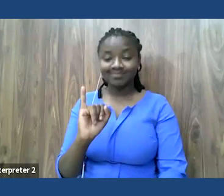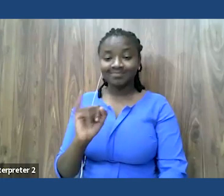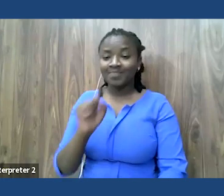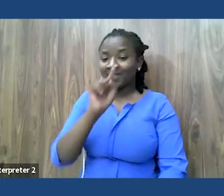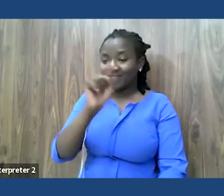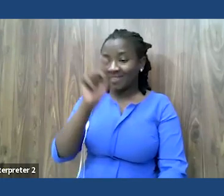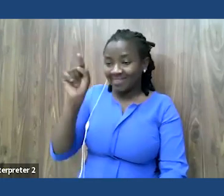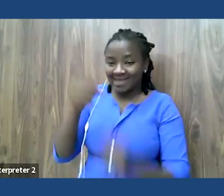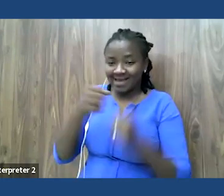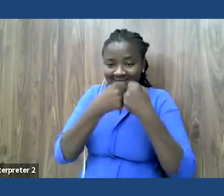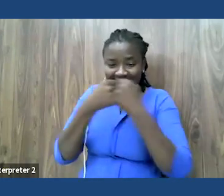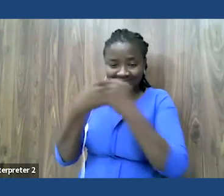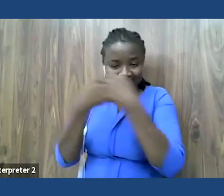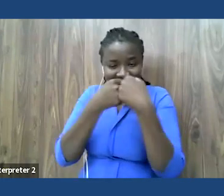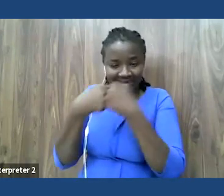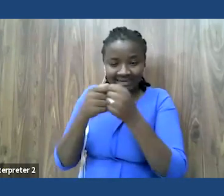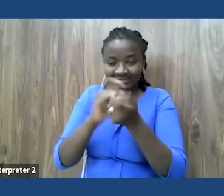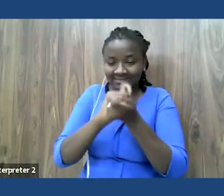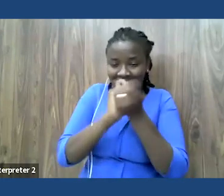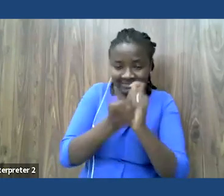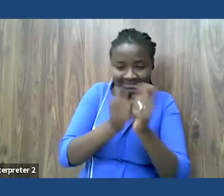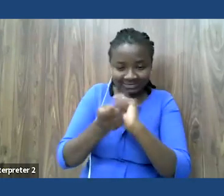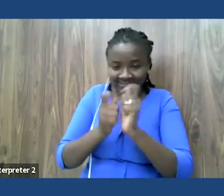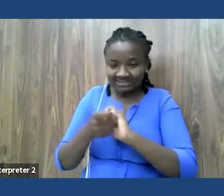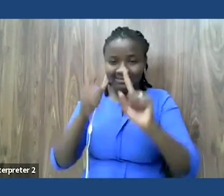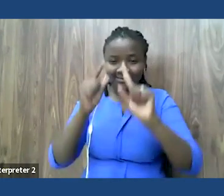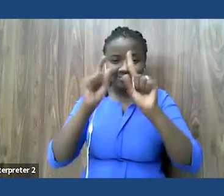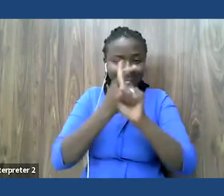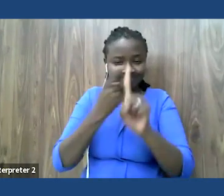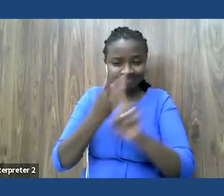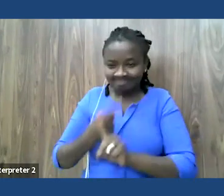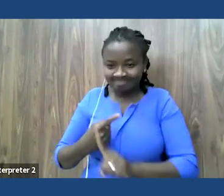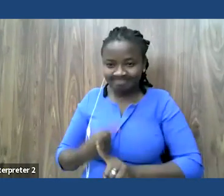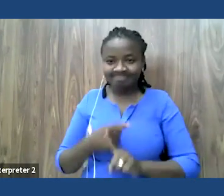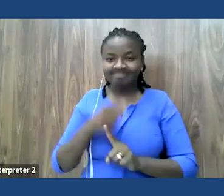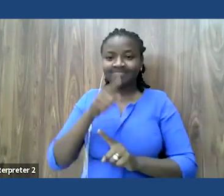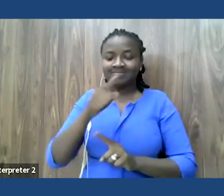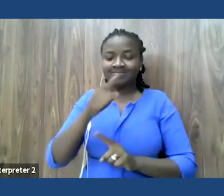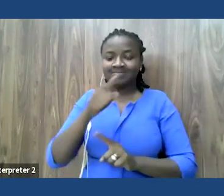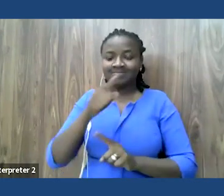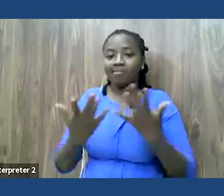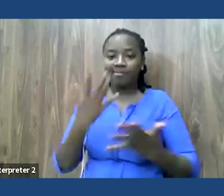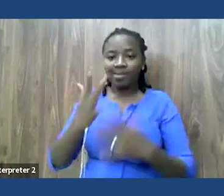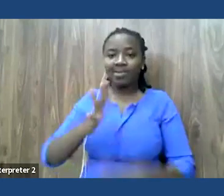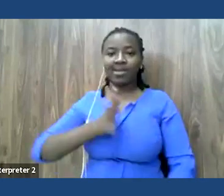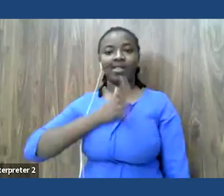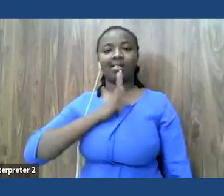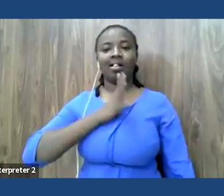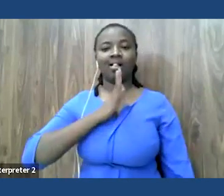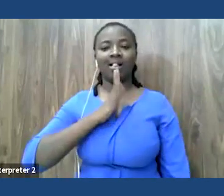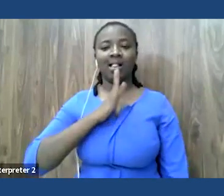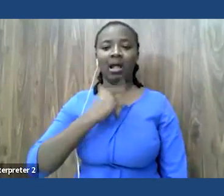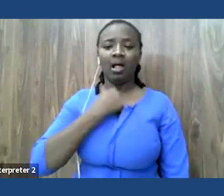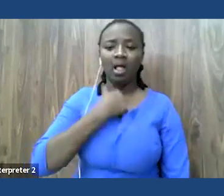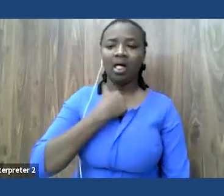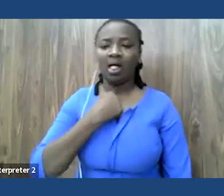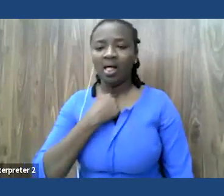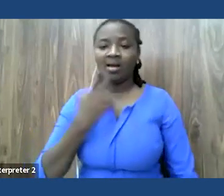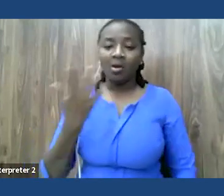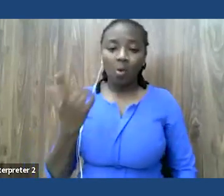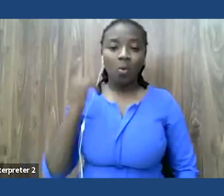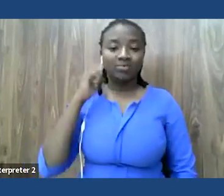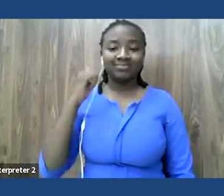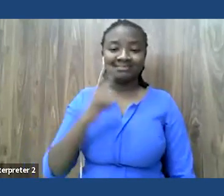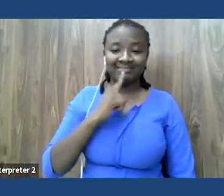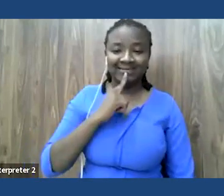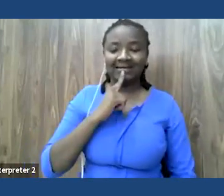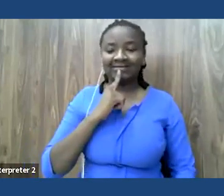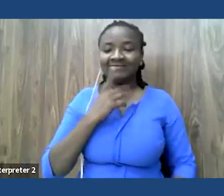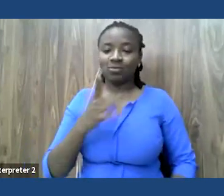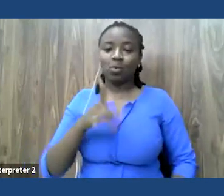Streak victims that maybe have speech impairments, now can participate in voice to text or voice